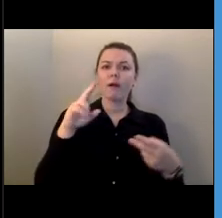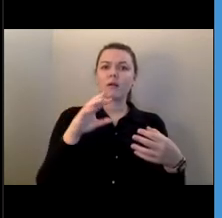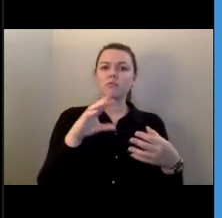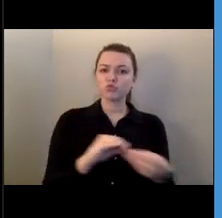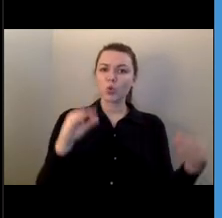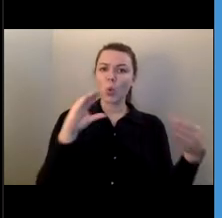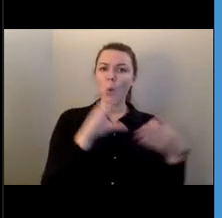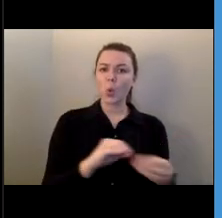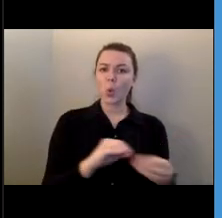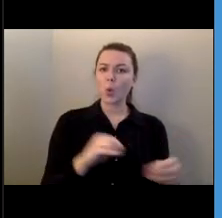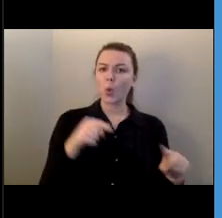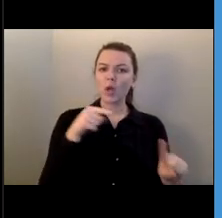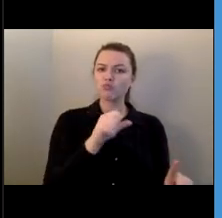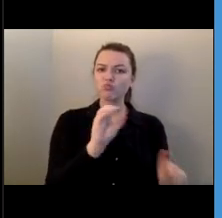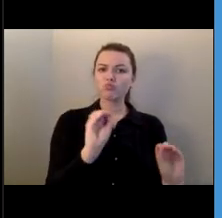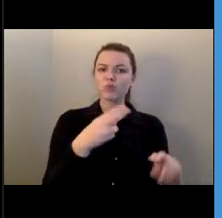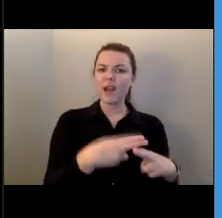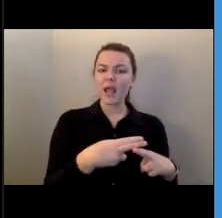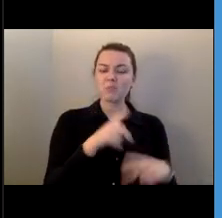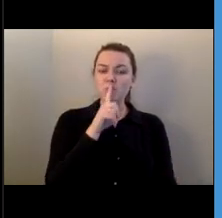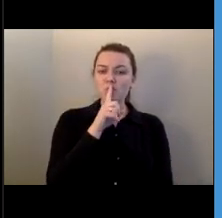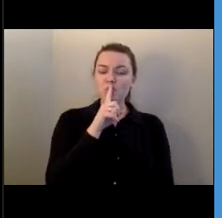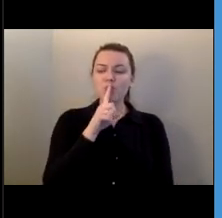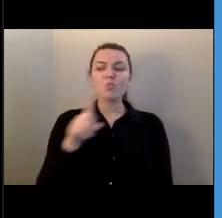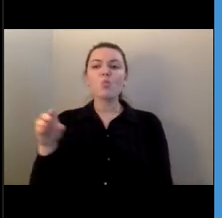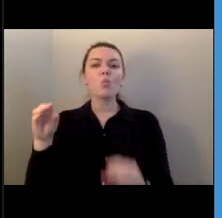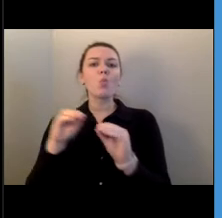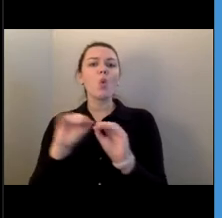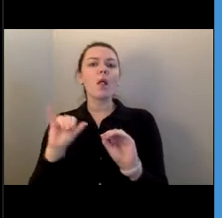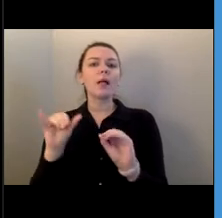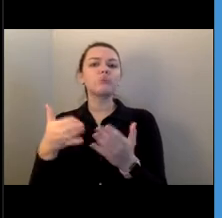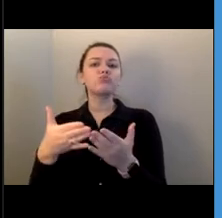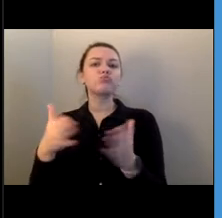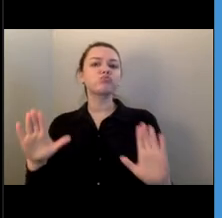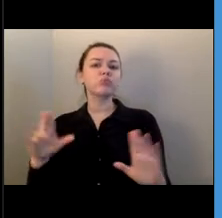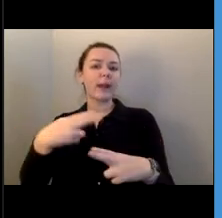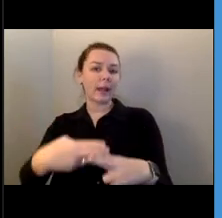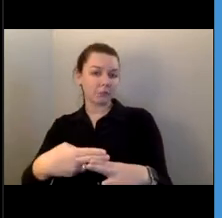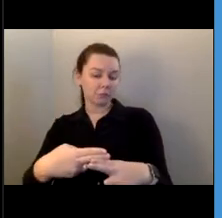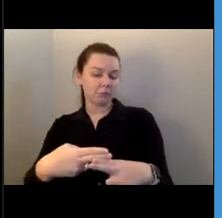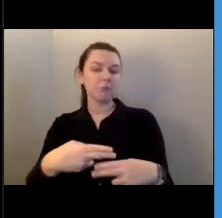It was more of a generic naming process. So coral polyps were called 'Uko-ko'ako'a.